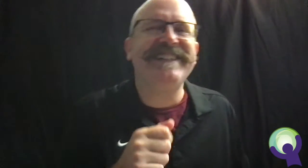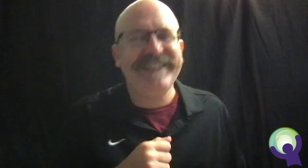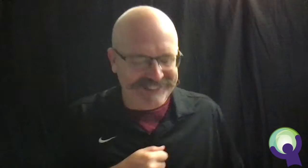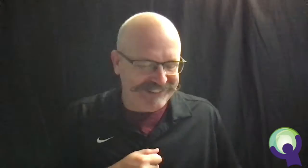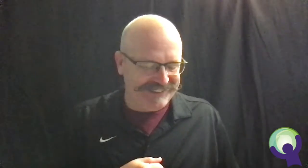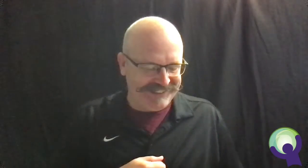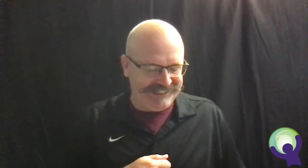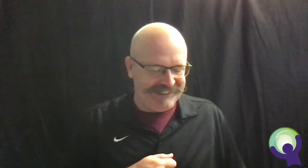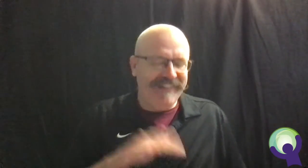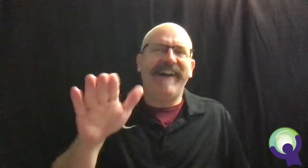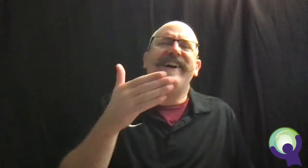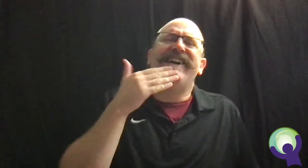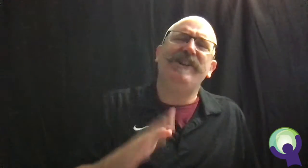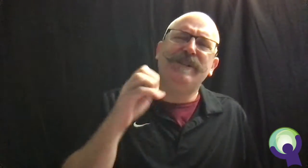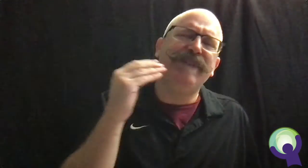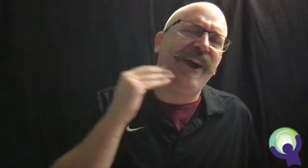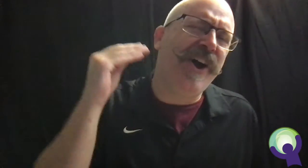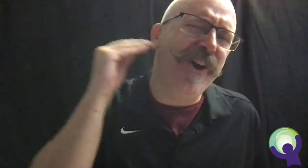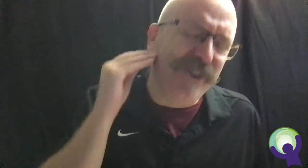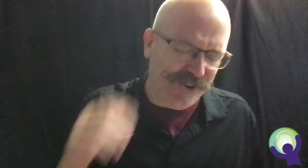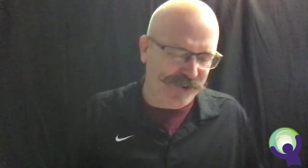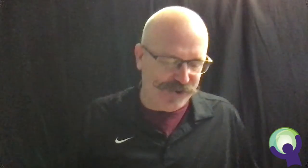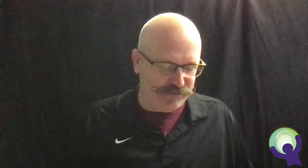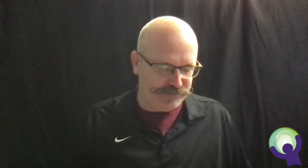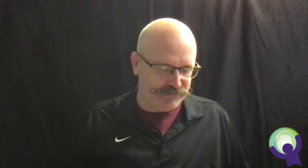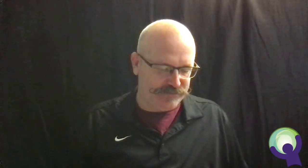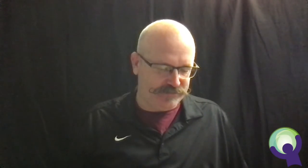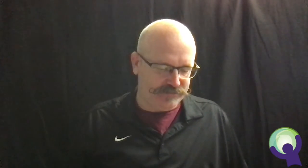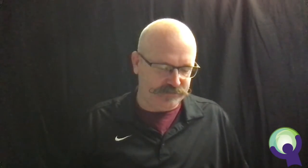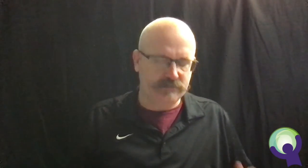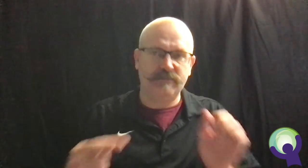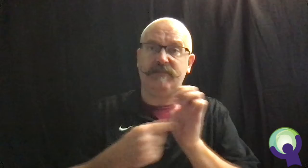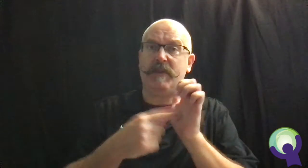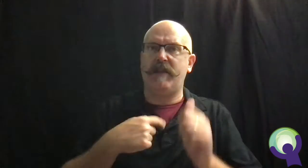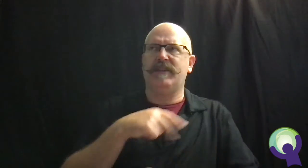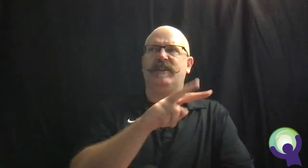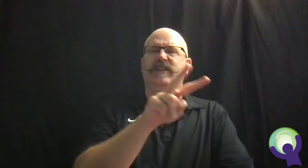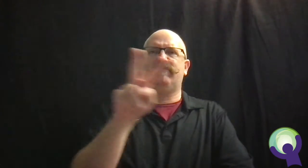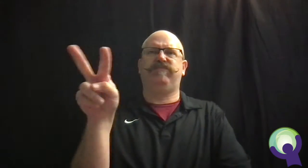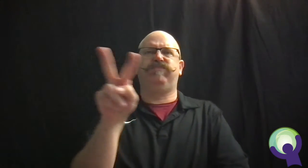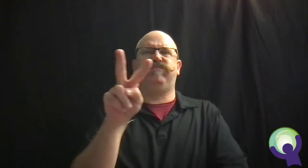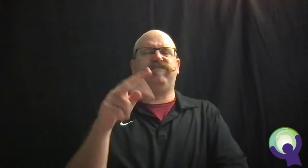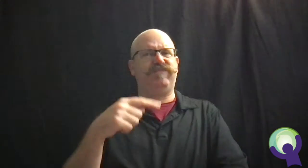"We missed you." "It's so good to be home."